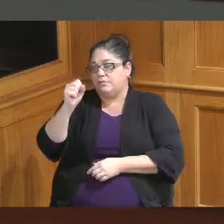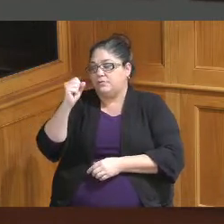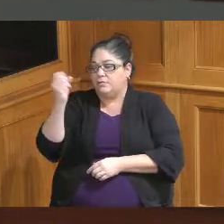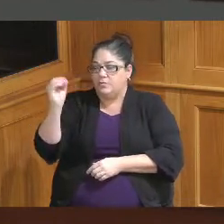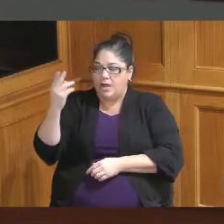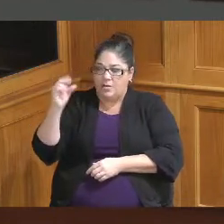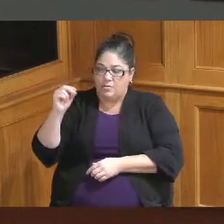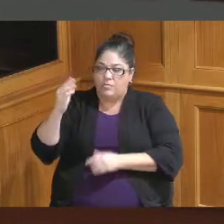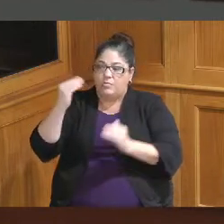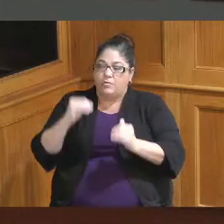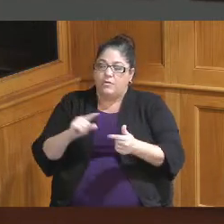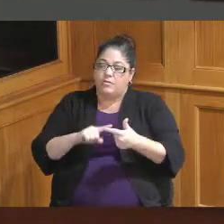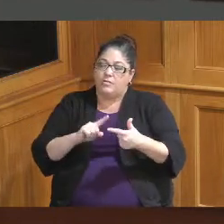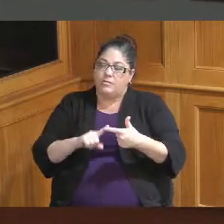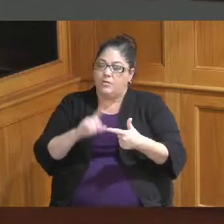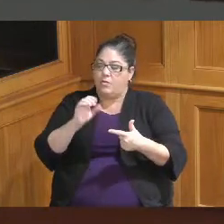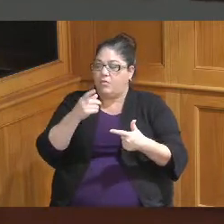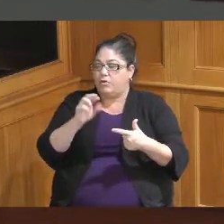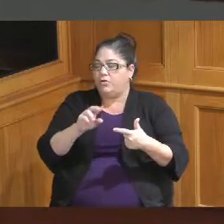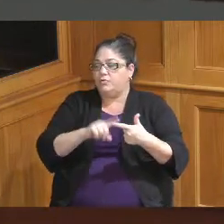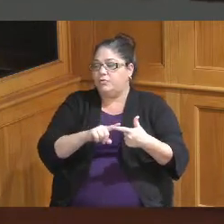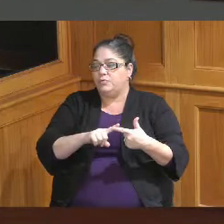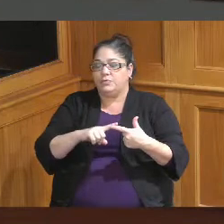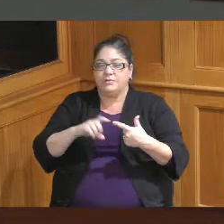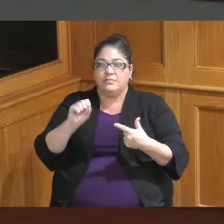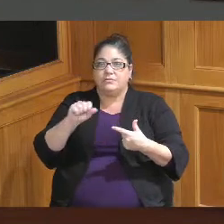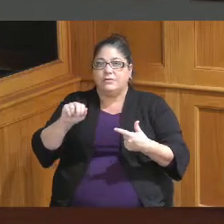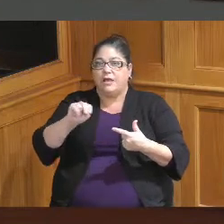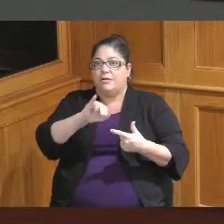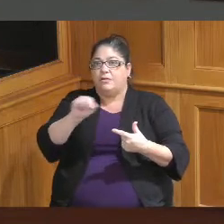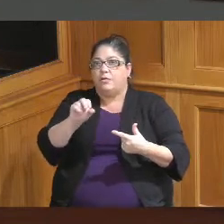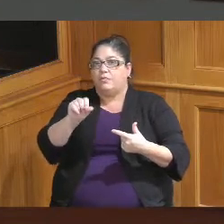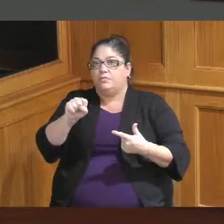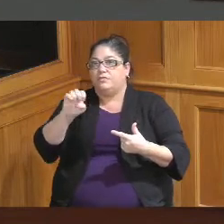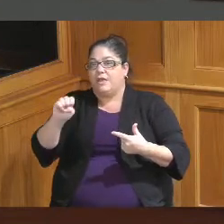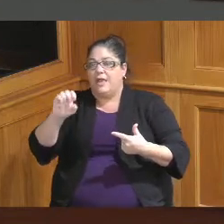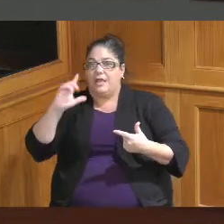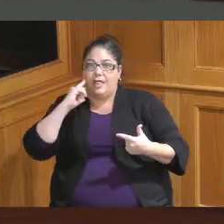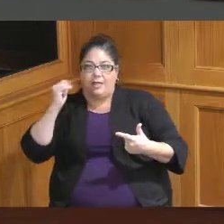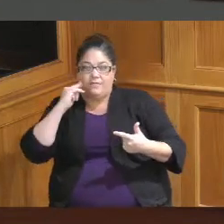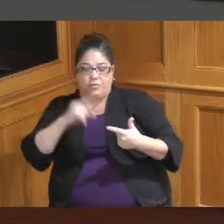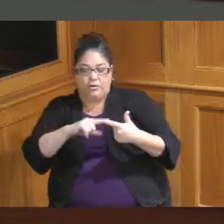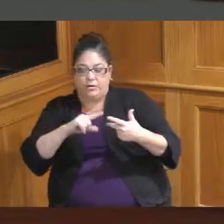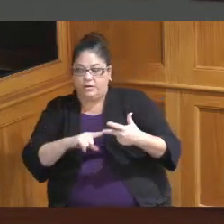from the corner to San Jose California another emp- employee from the corner to Salt Lake City